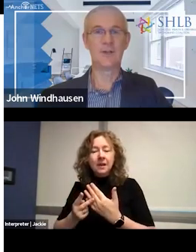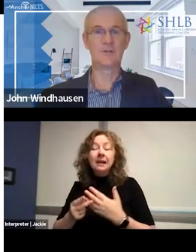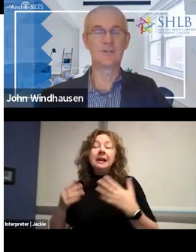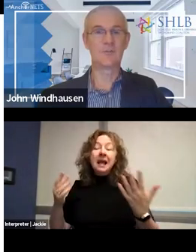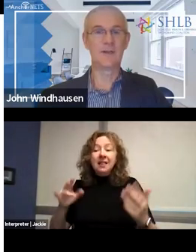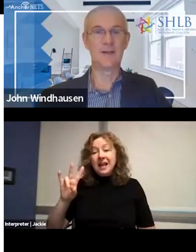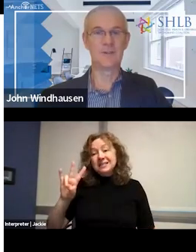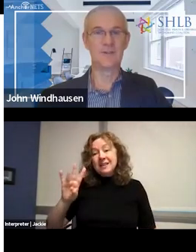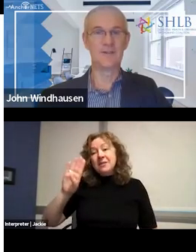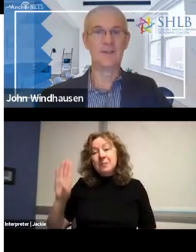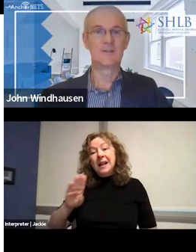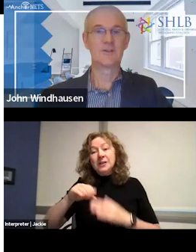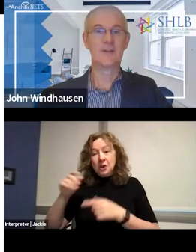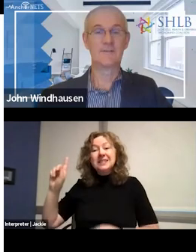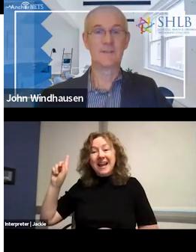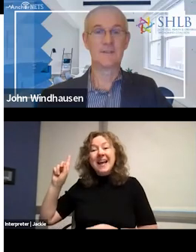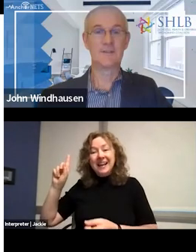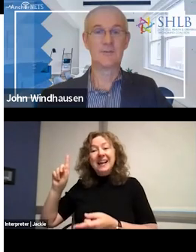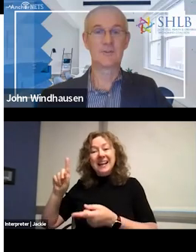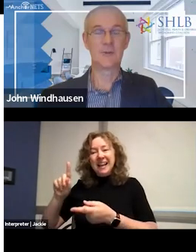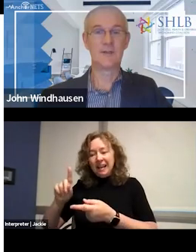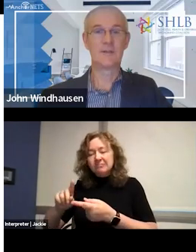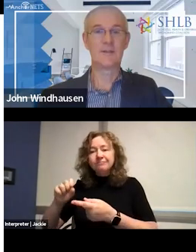John Windhausen: And unfortunately, now that 7 billion dollars has run out.